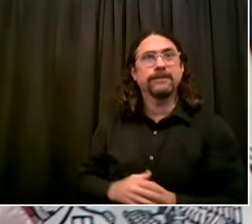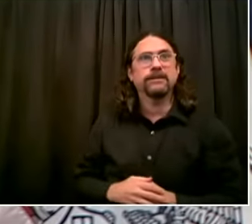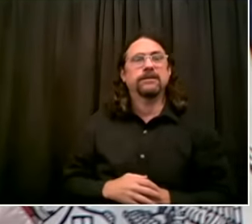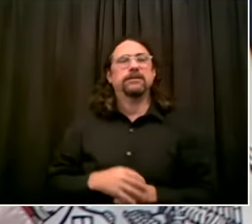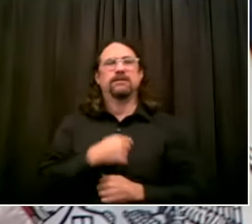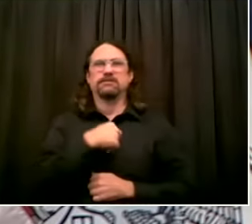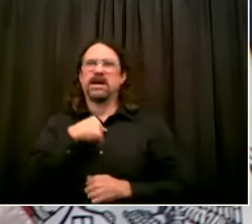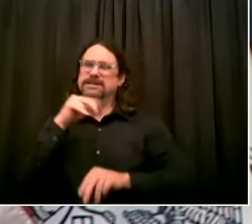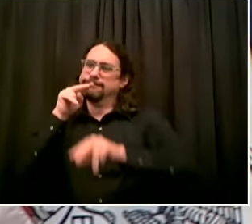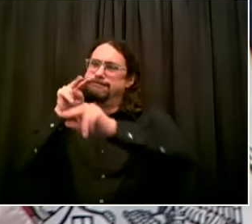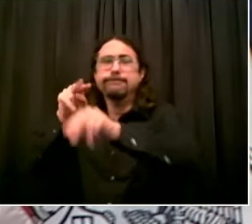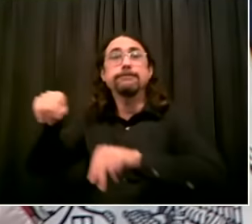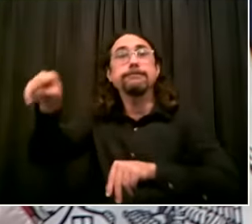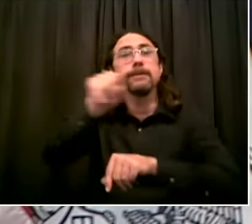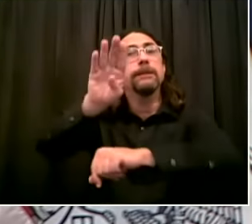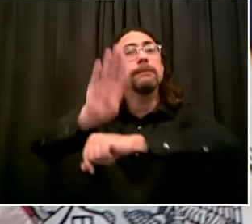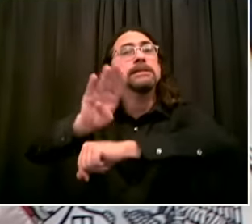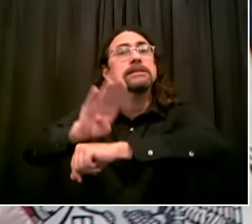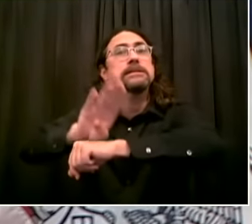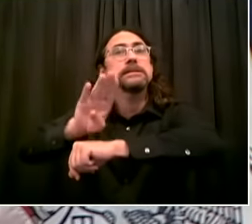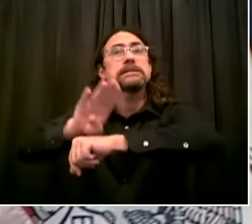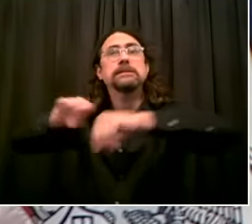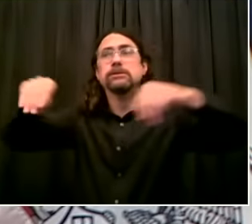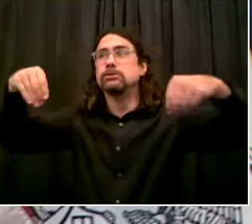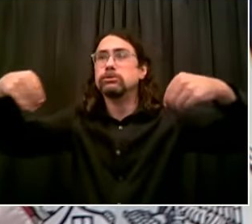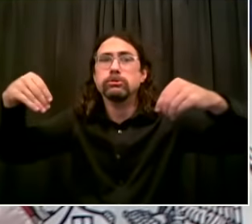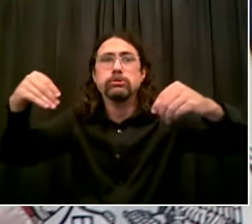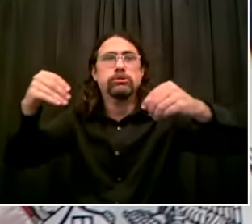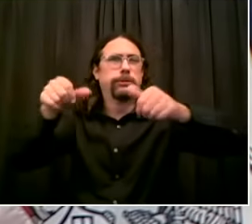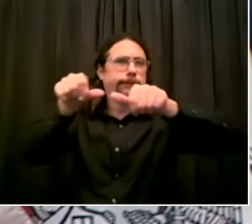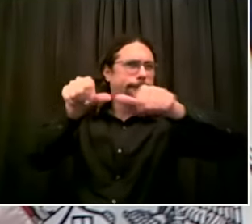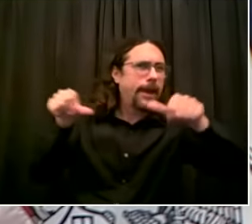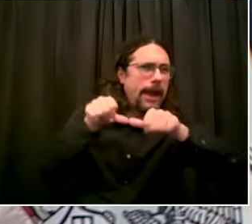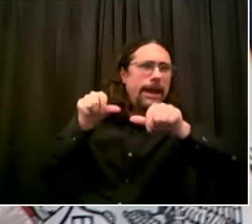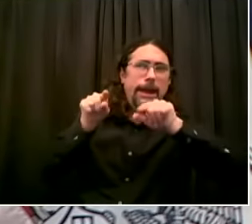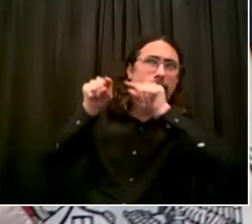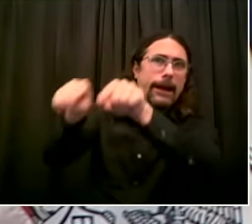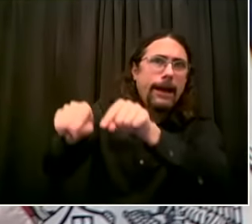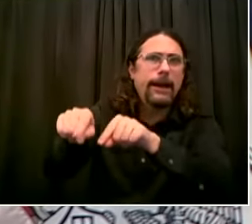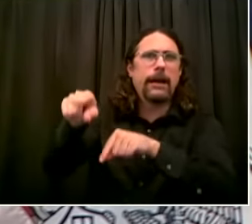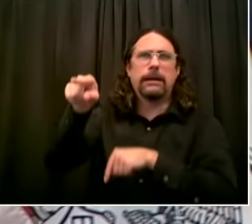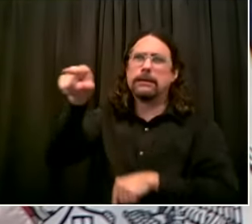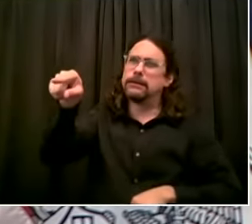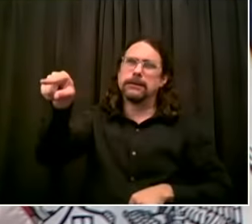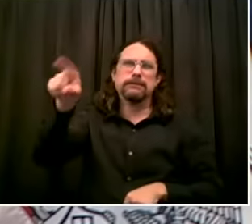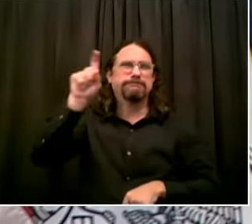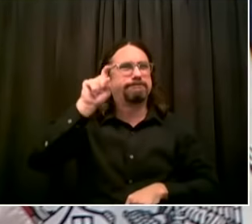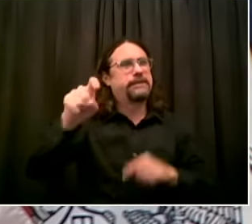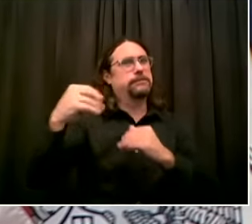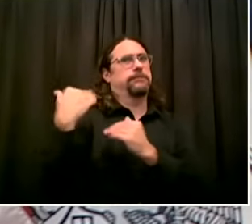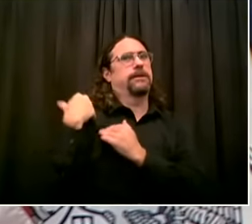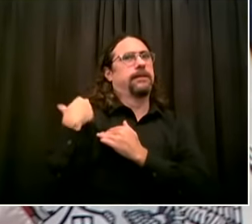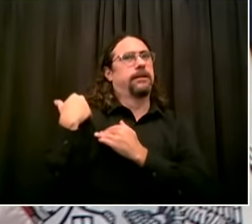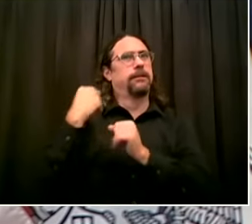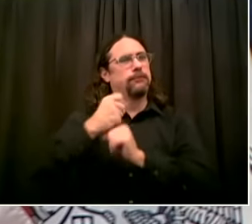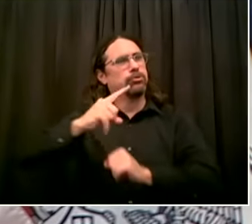IMPORTANT IT IS TO WEAR A MASK AND ABIDE BY SOCIAL